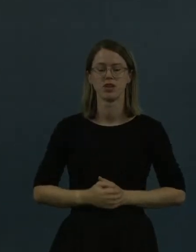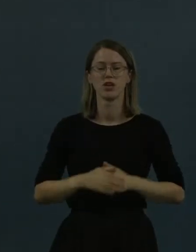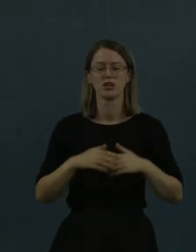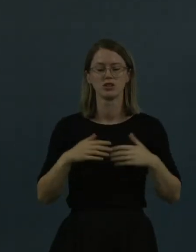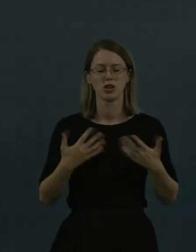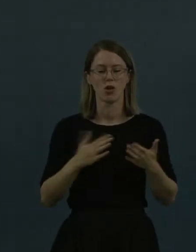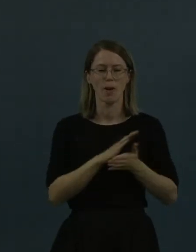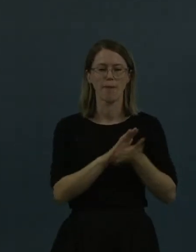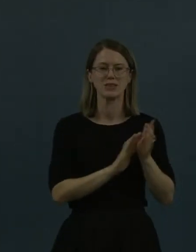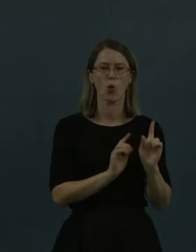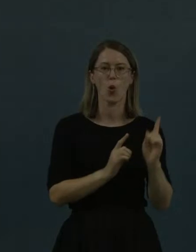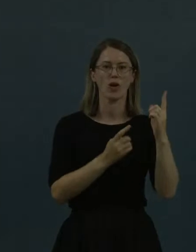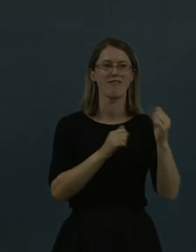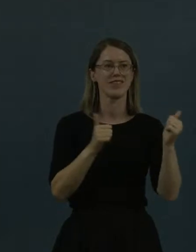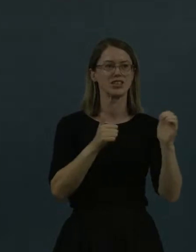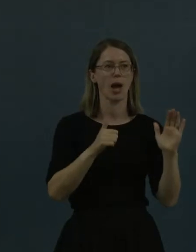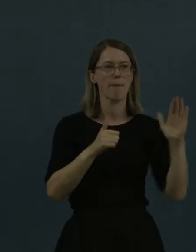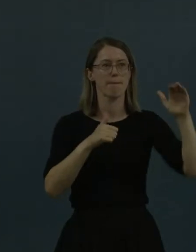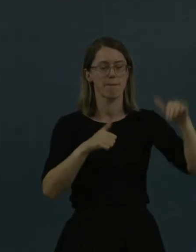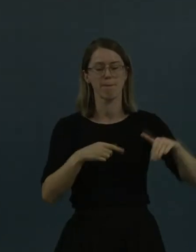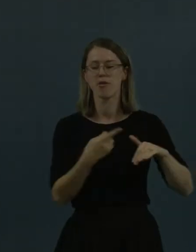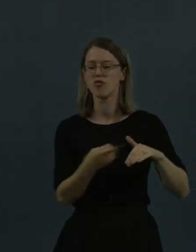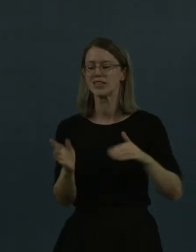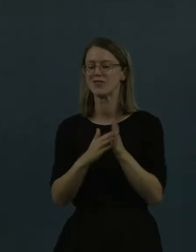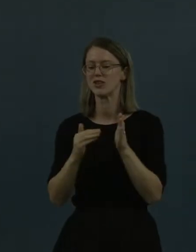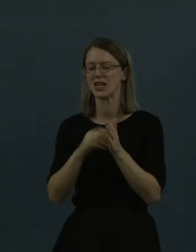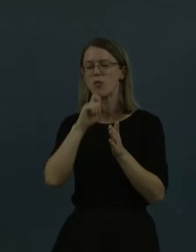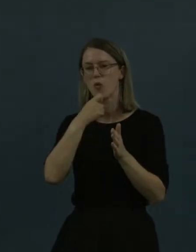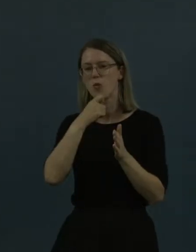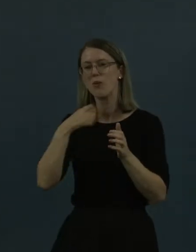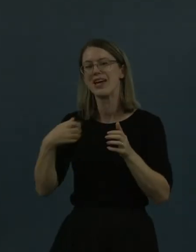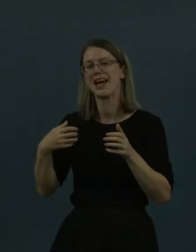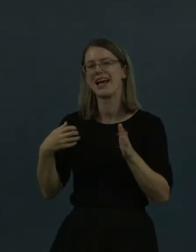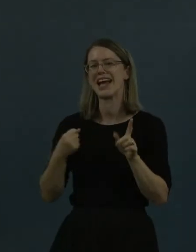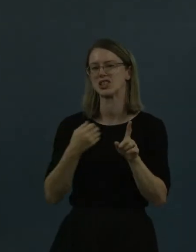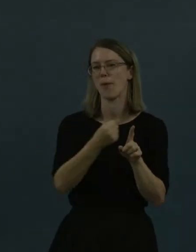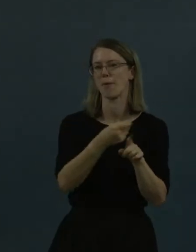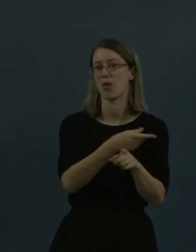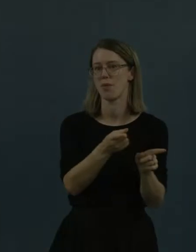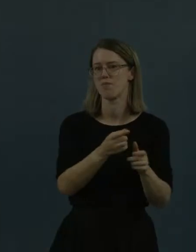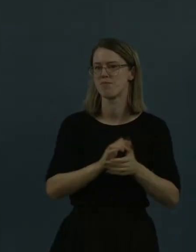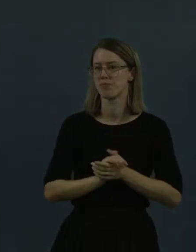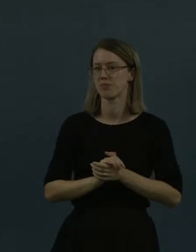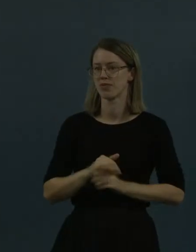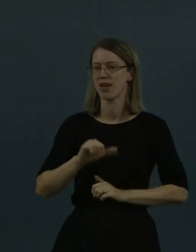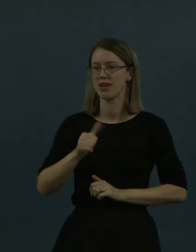a signal of where we hope to be